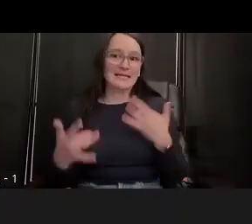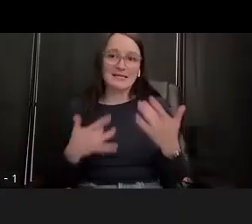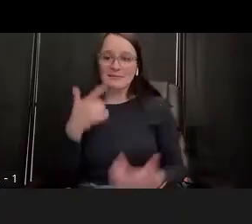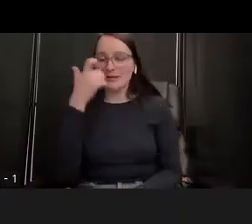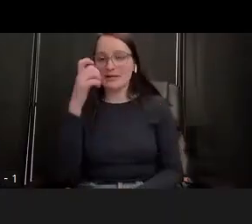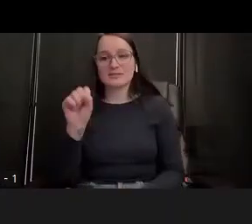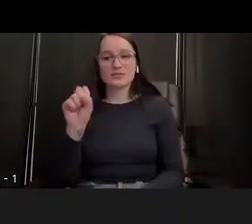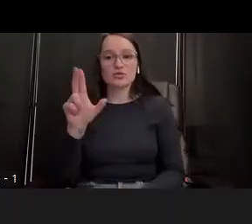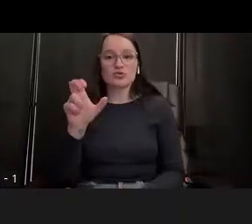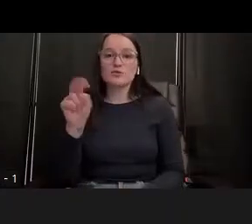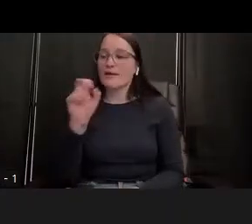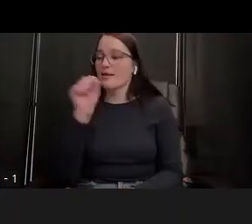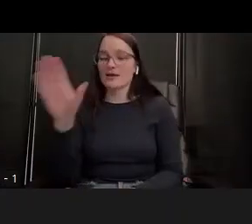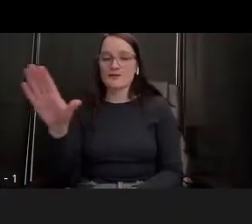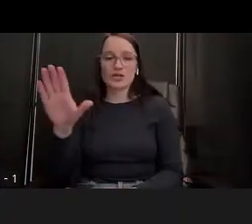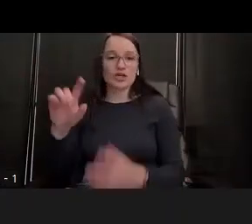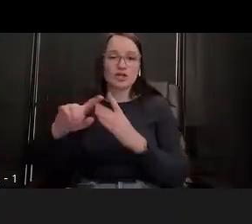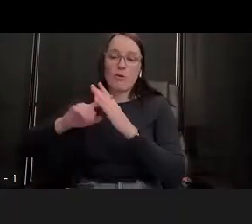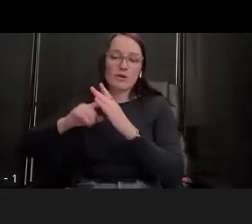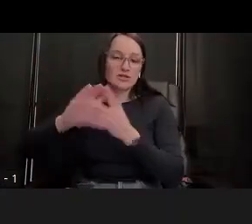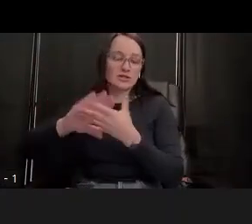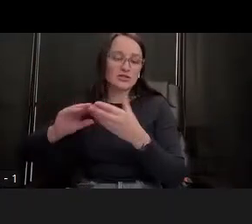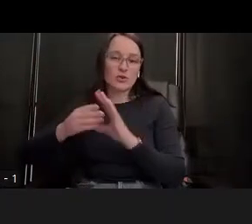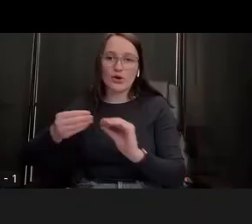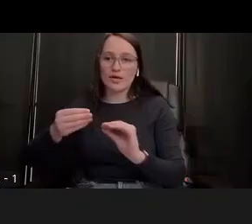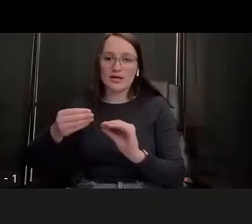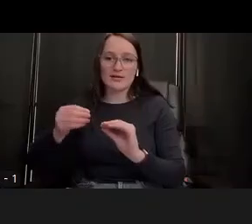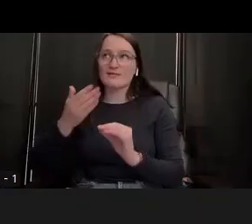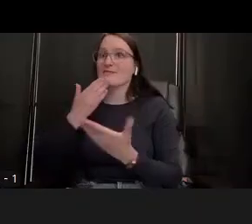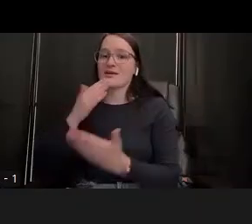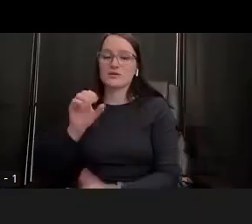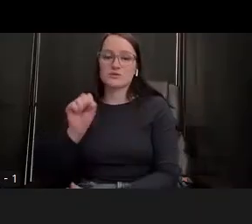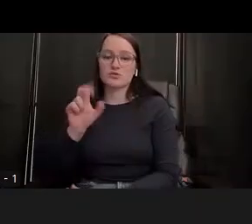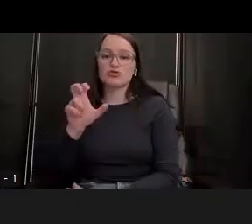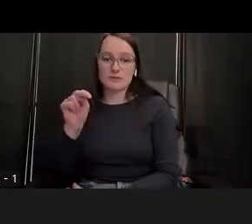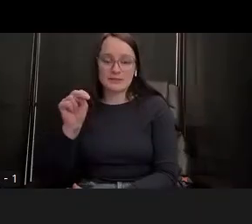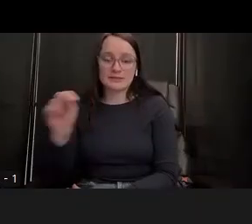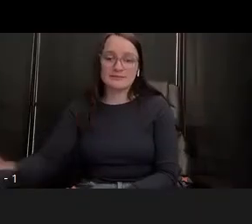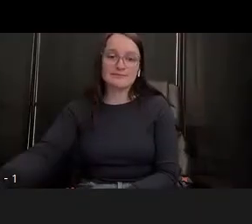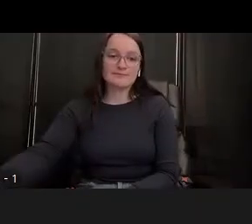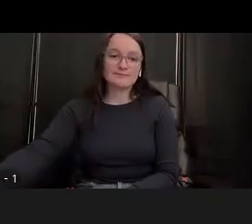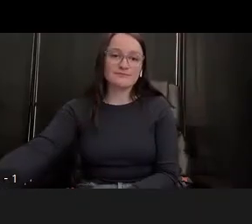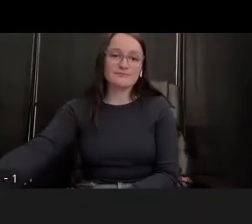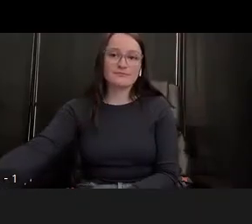story which I really enjoyed. Thank you Susan. Um, but as I close on on on this, I'd like to